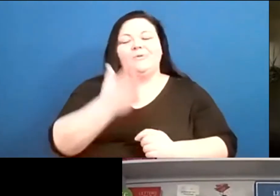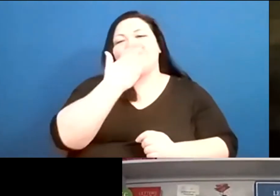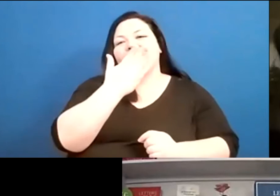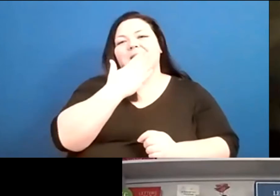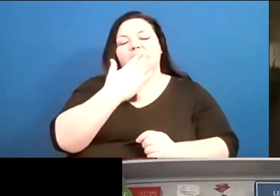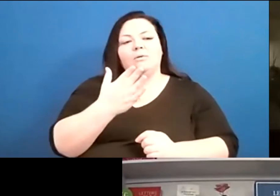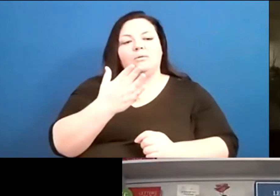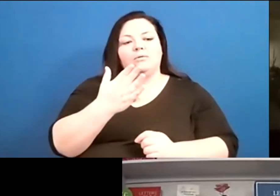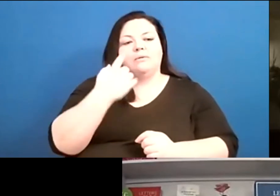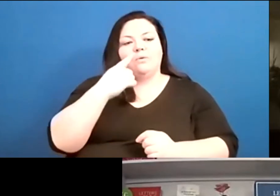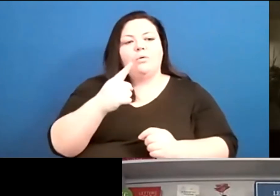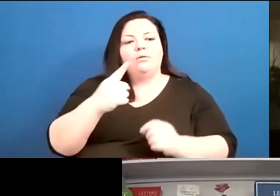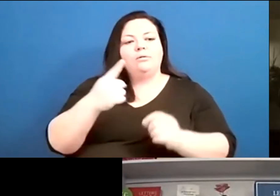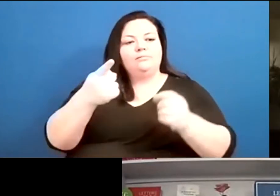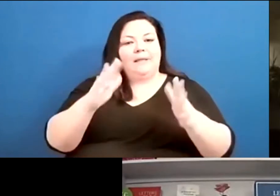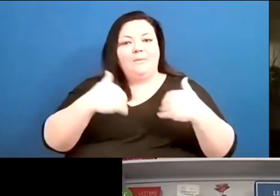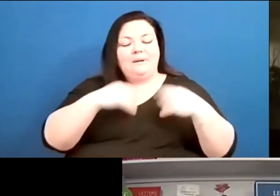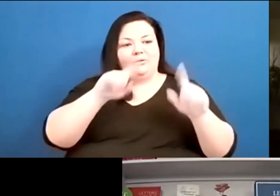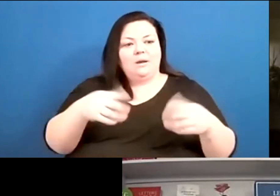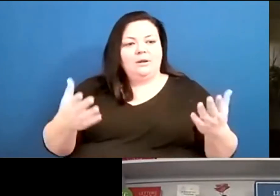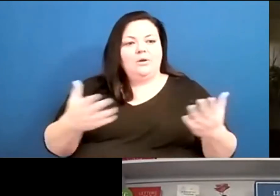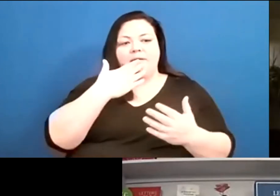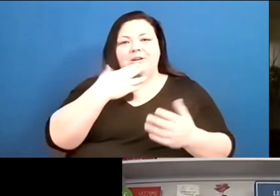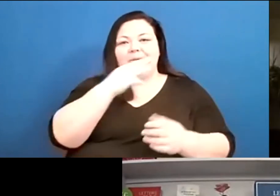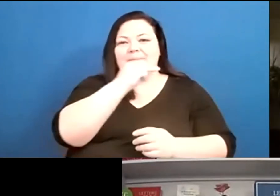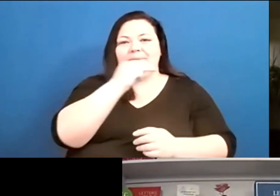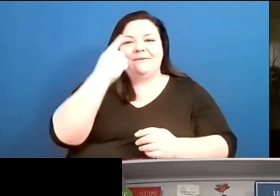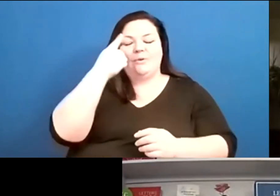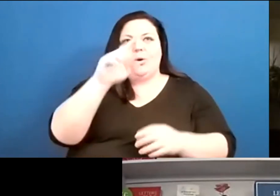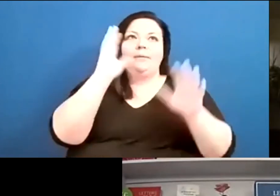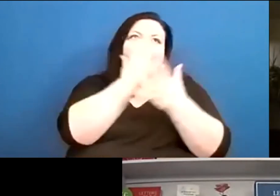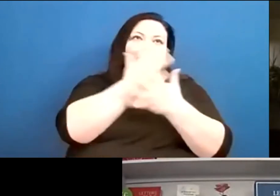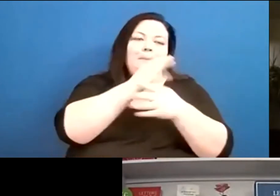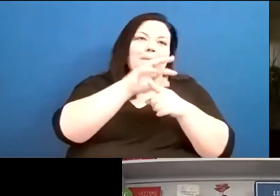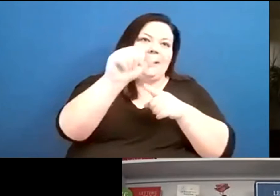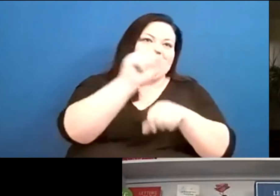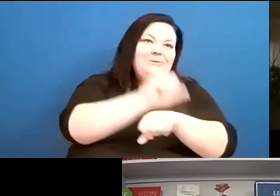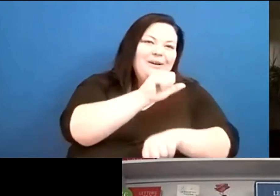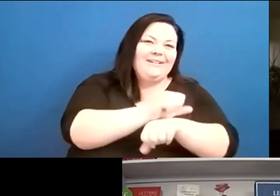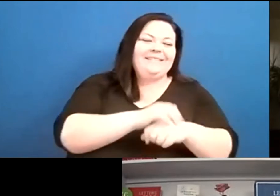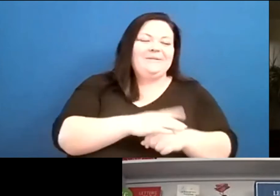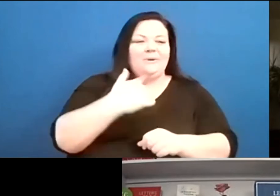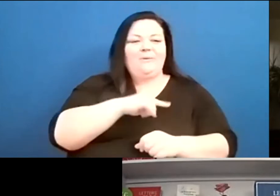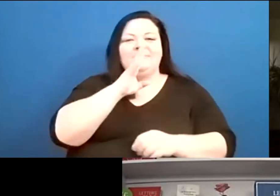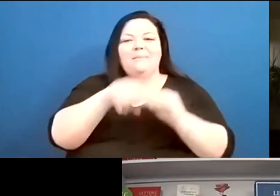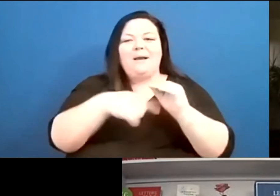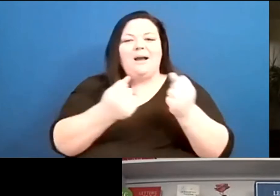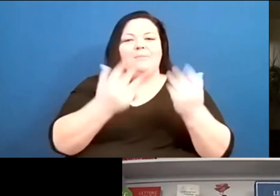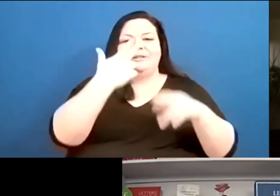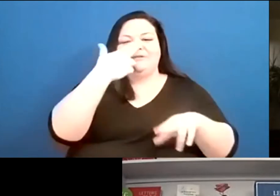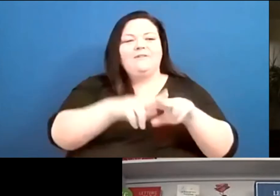for having me, um, thank you so much Megan for your amazing work, we were talking about how much fun it was to have you this afternoon,